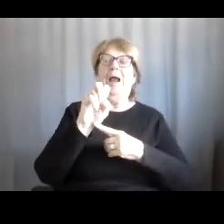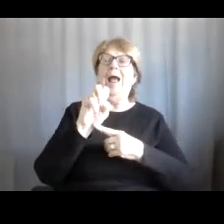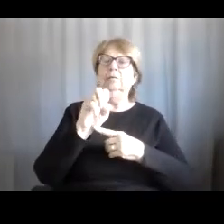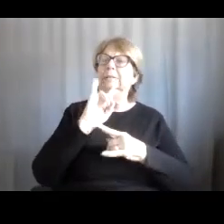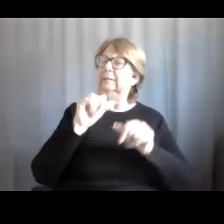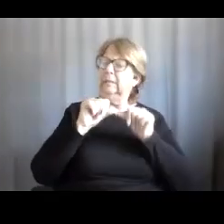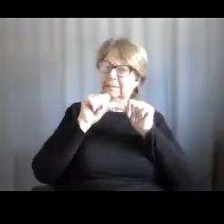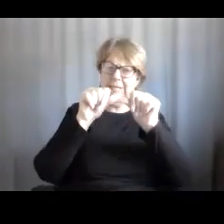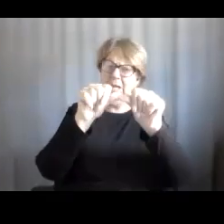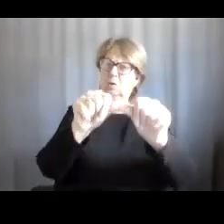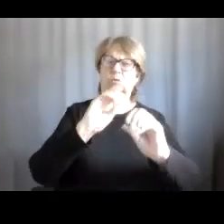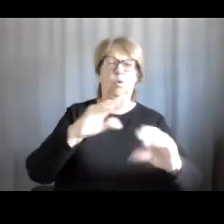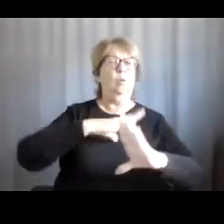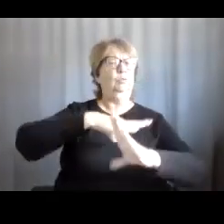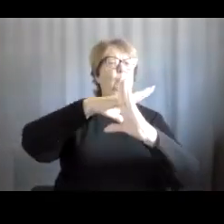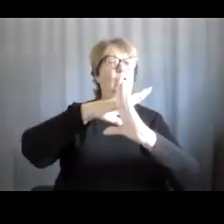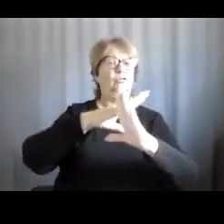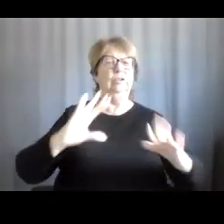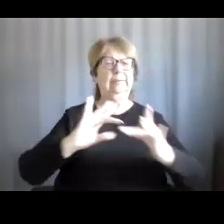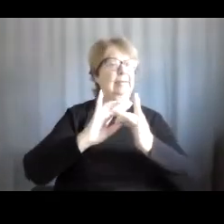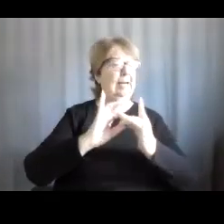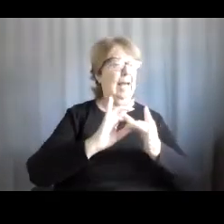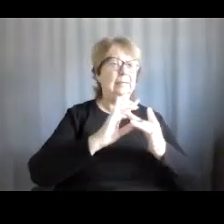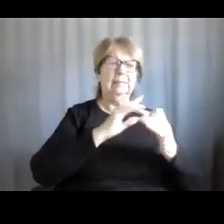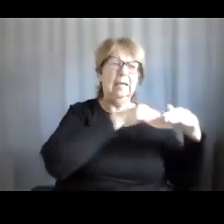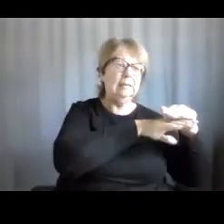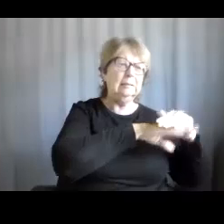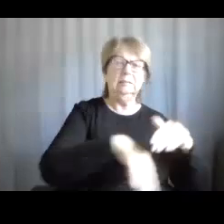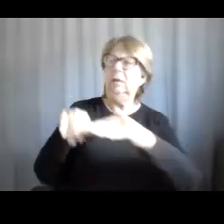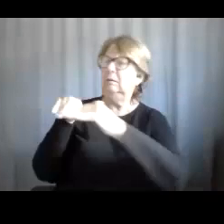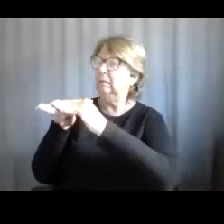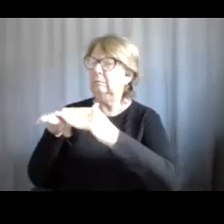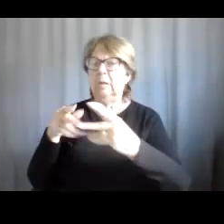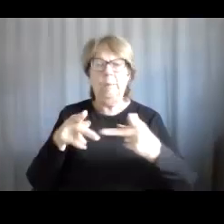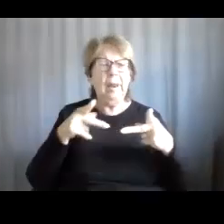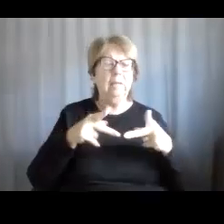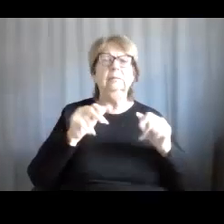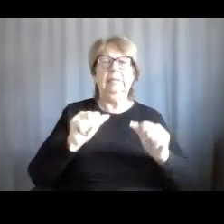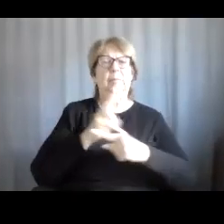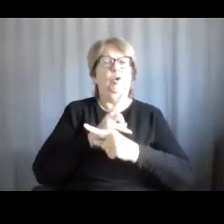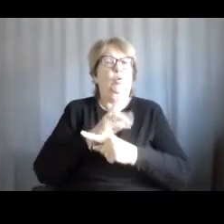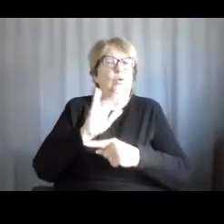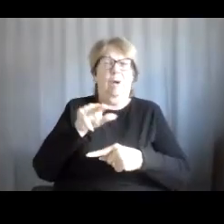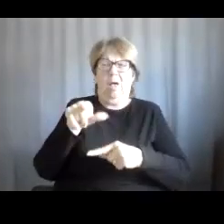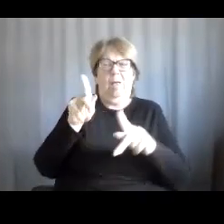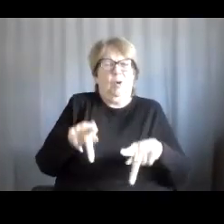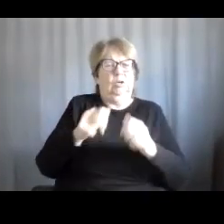path connecting accessible elements and spaces that can be used by a person with a disability.